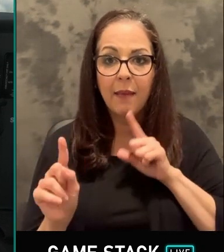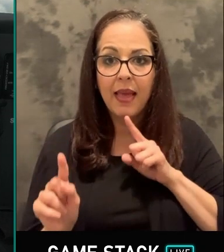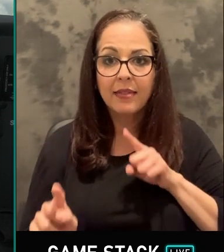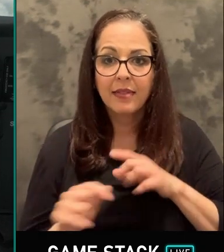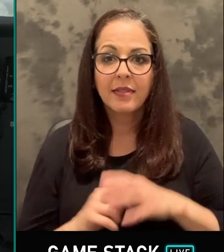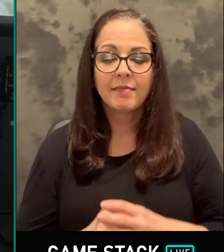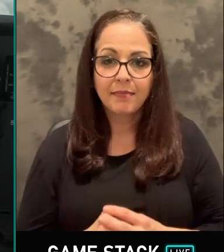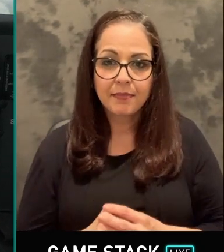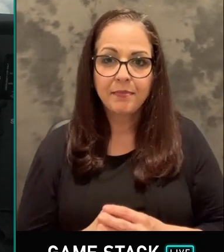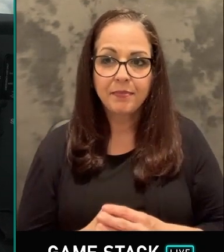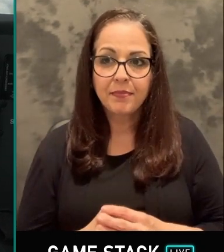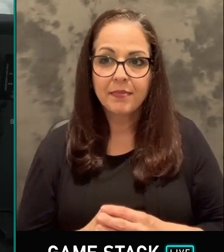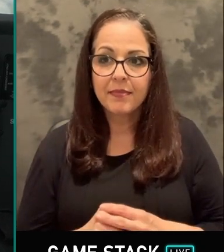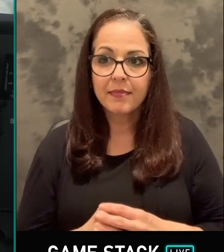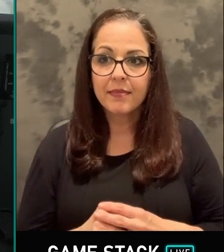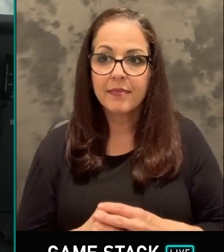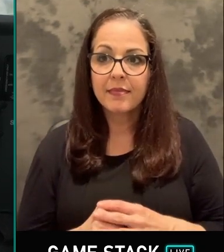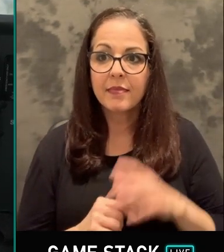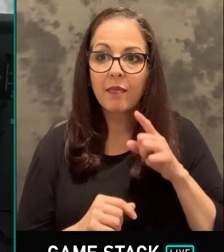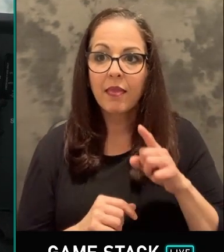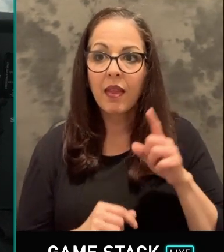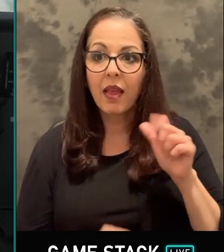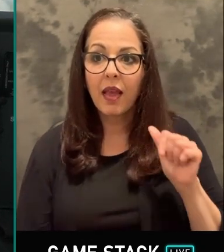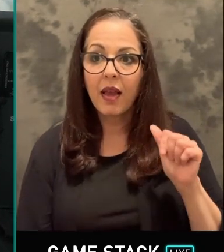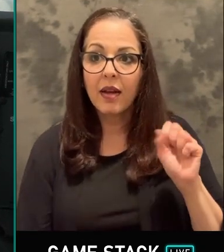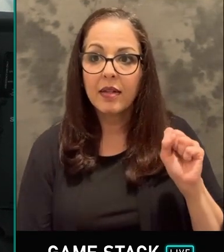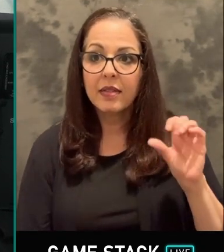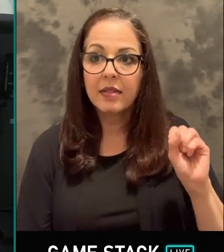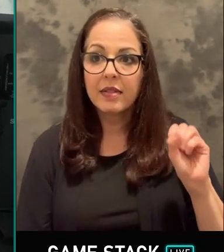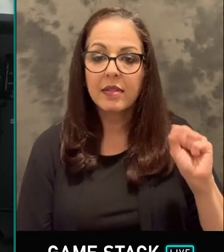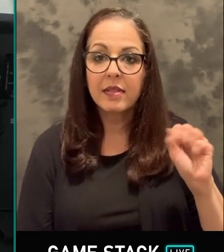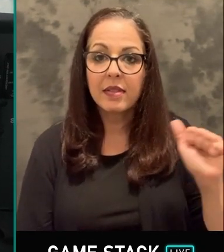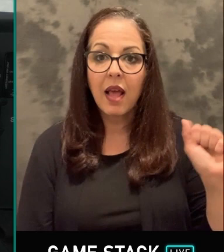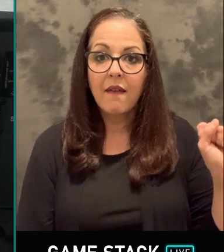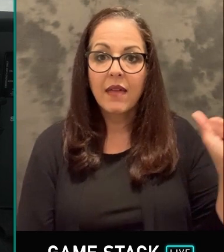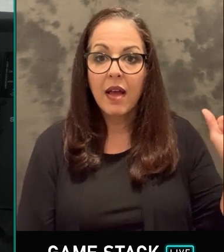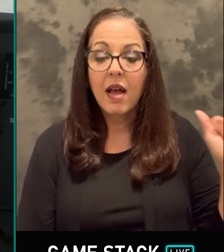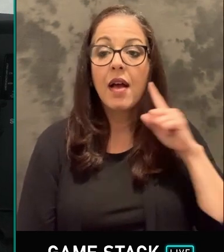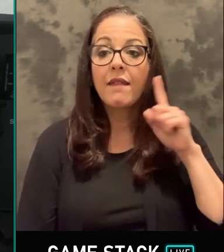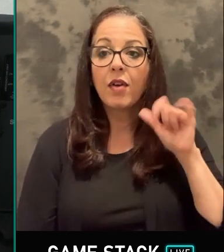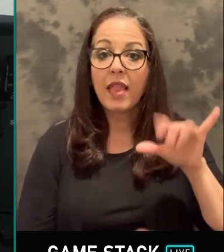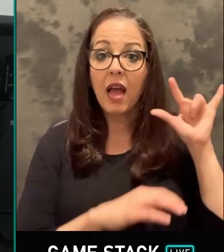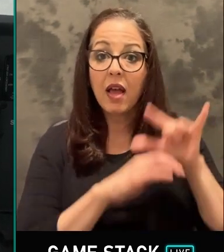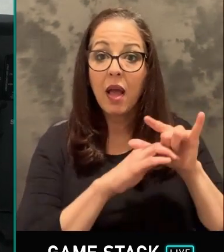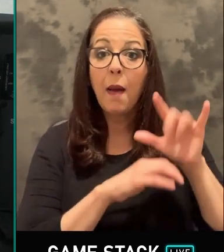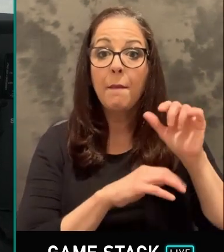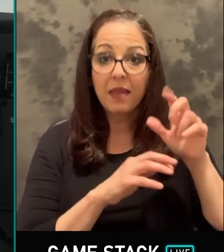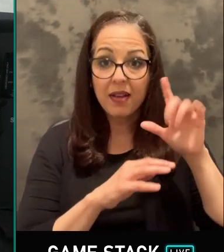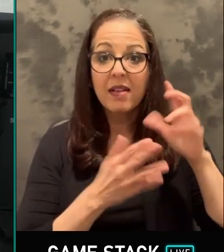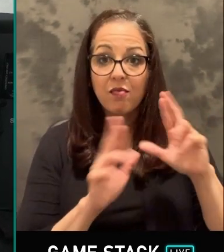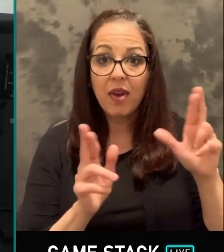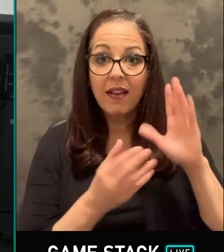Cessna SXGSA, is cleared to Malpensa airport has filed. Squawk 2527.